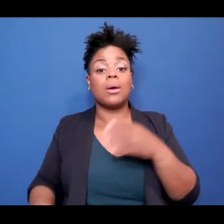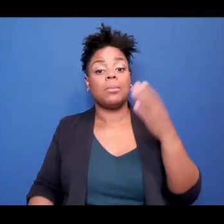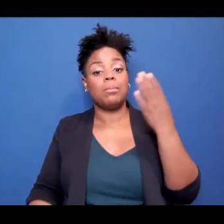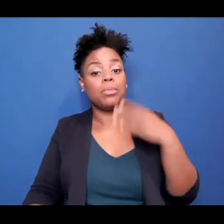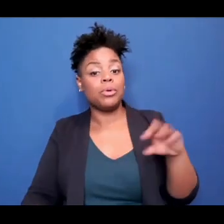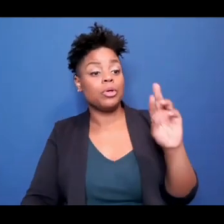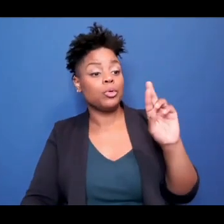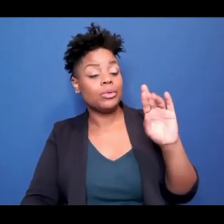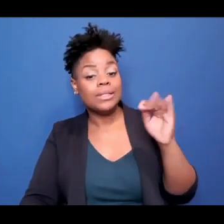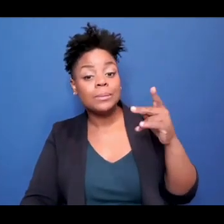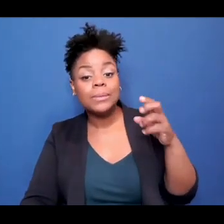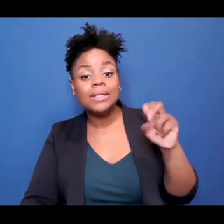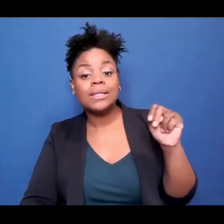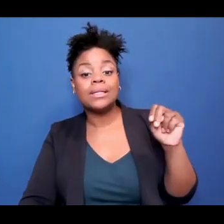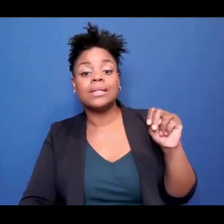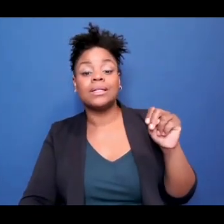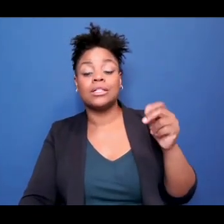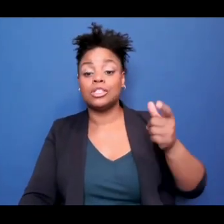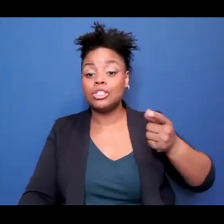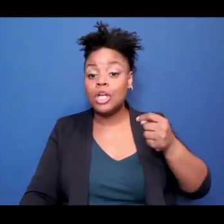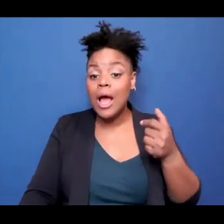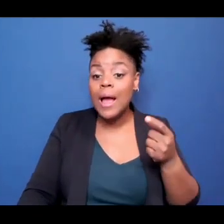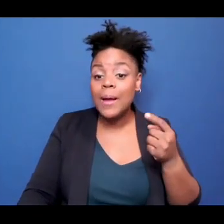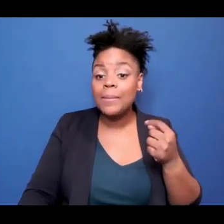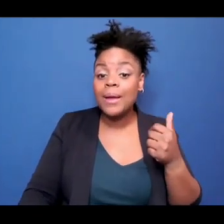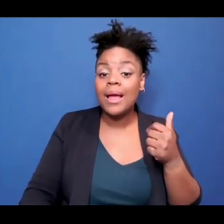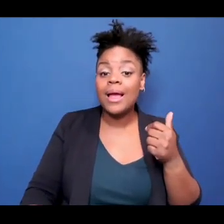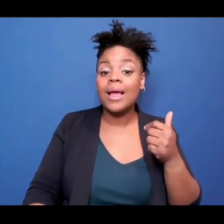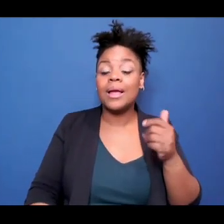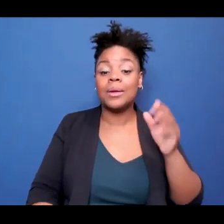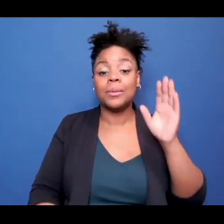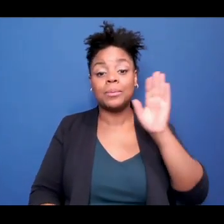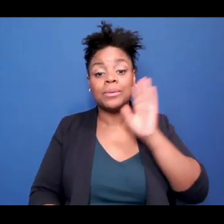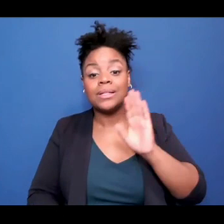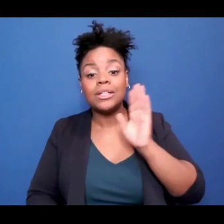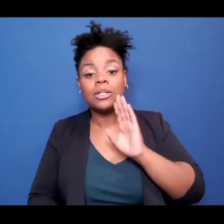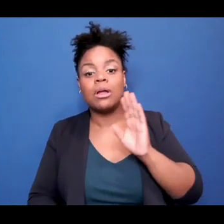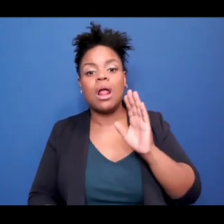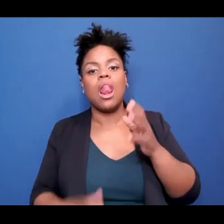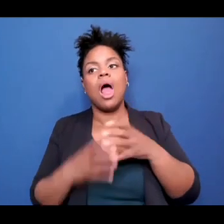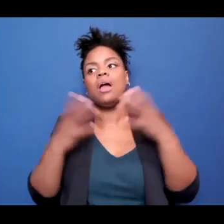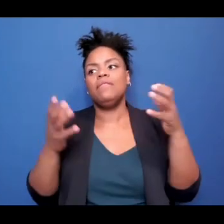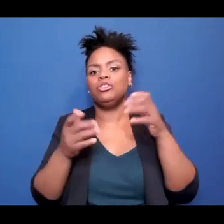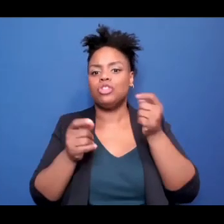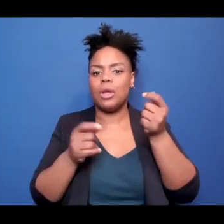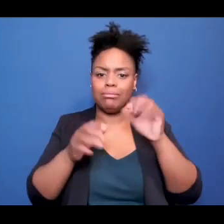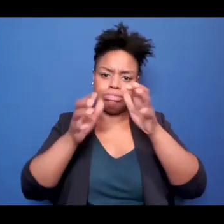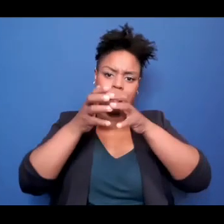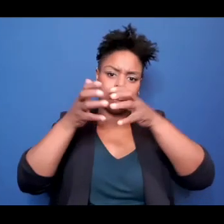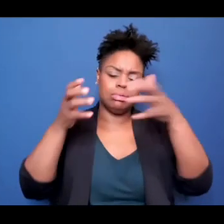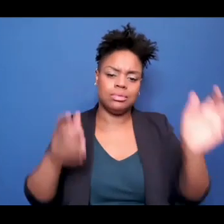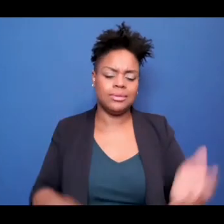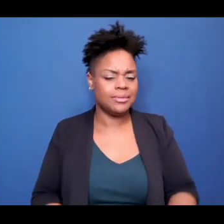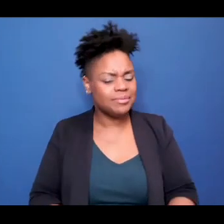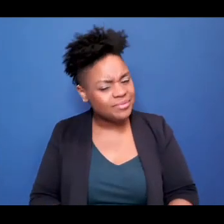RANGE FRG PABST BLUE RIBBON TO OTHER KIND OF BEER AND OTHER KIND OF CHAMPAGNE, LOTS OF